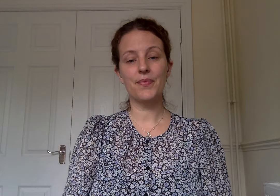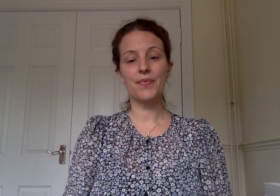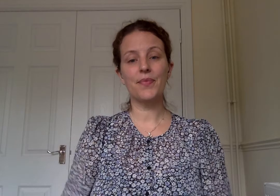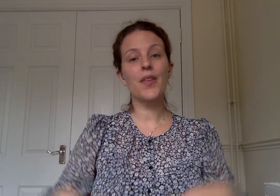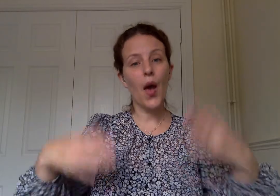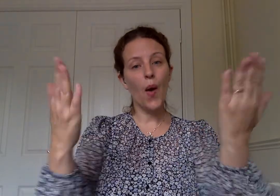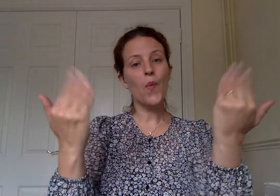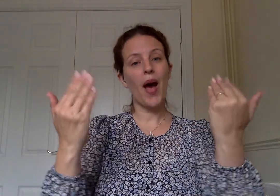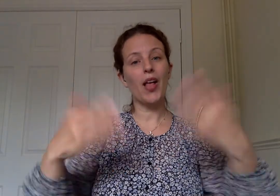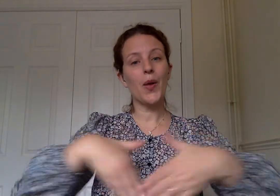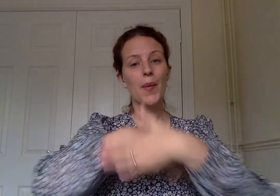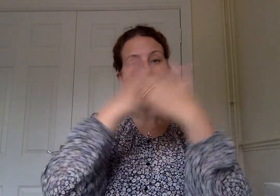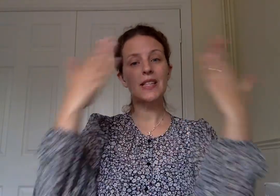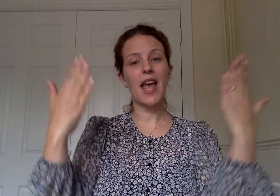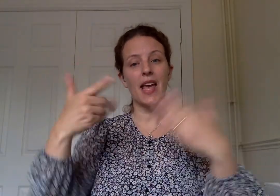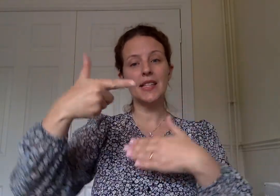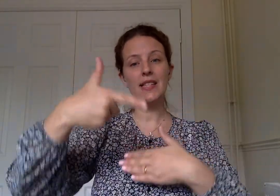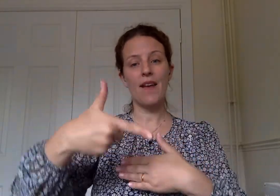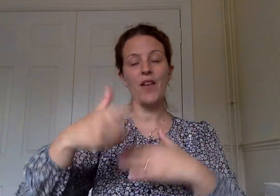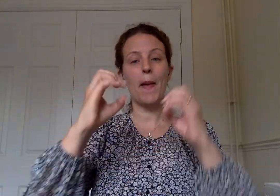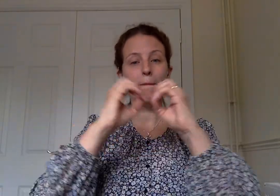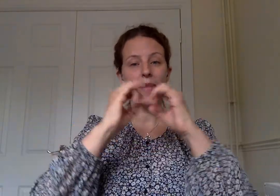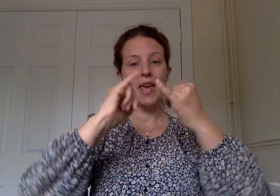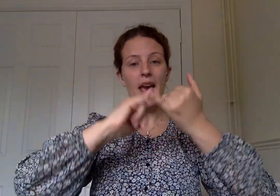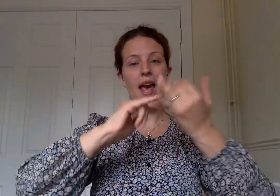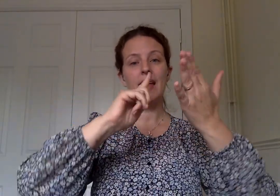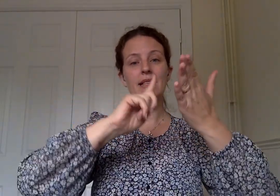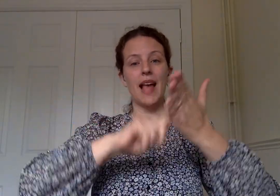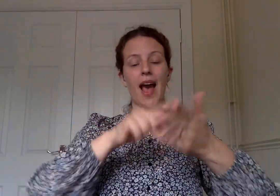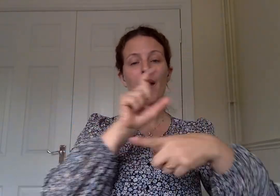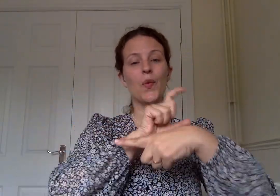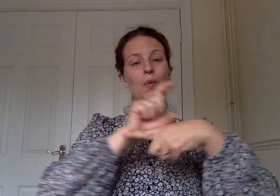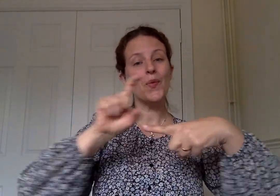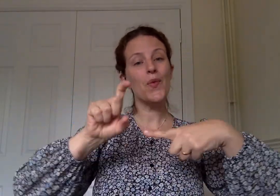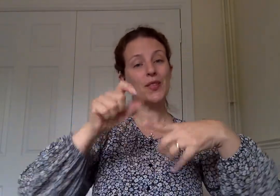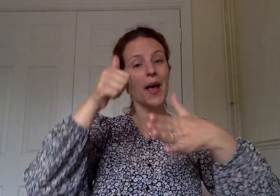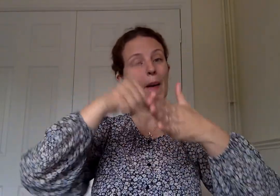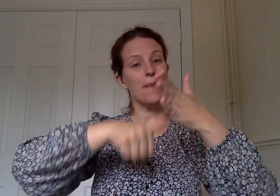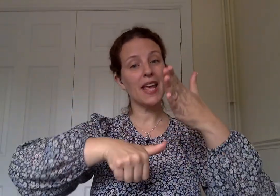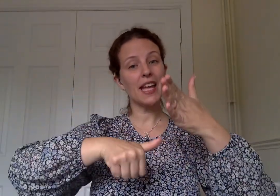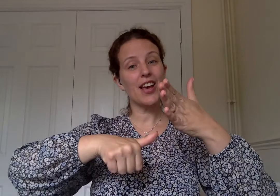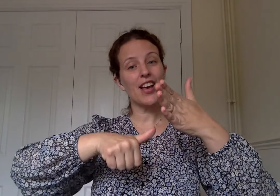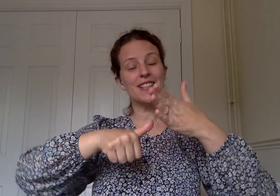Welcome to day 7 of BSL course for beginners.